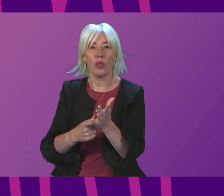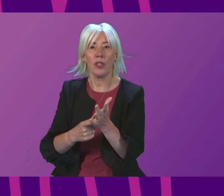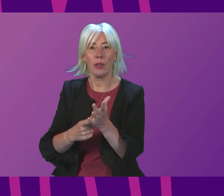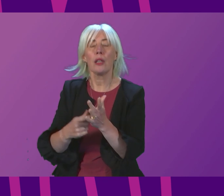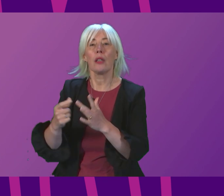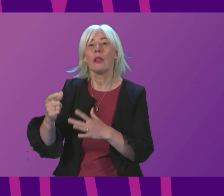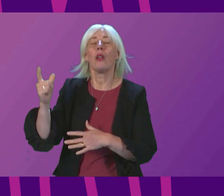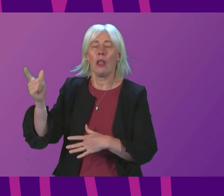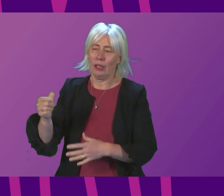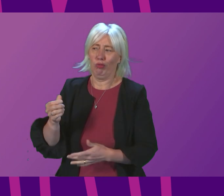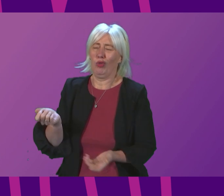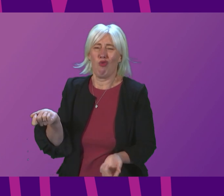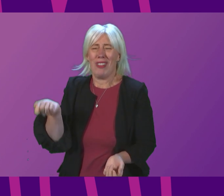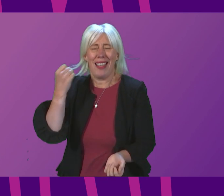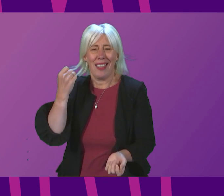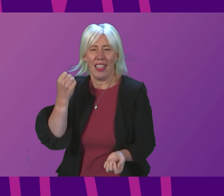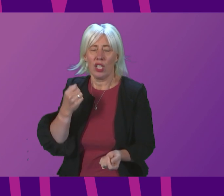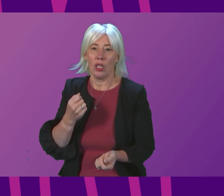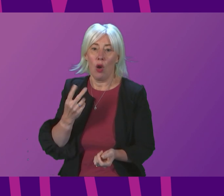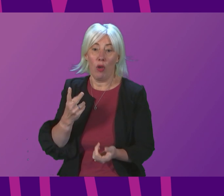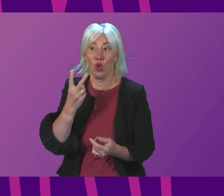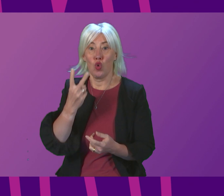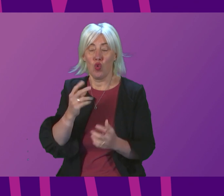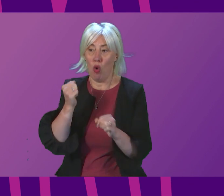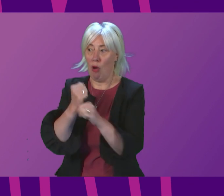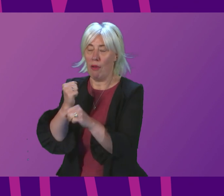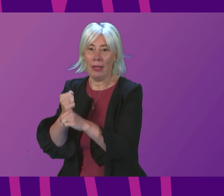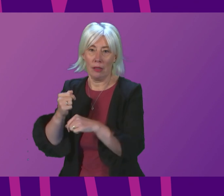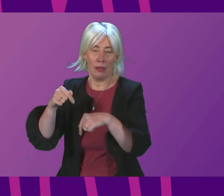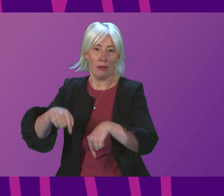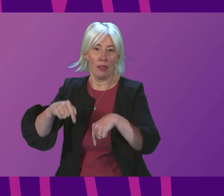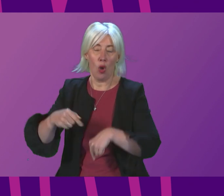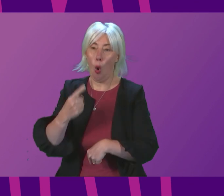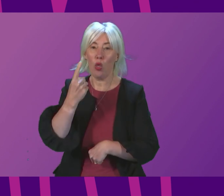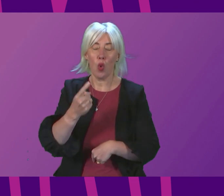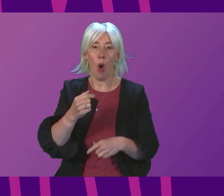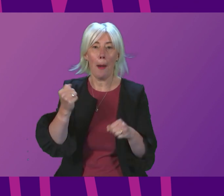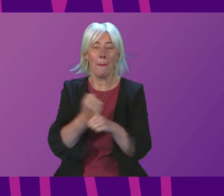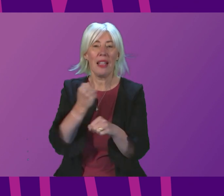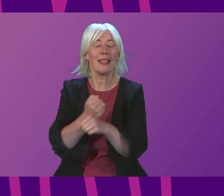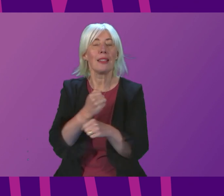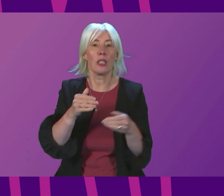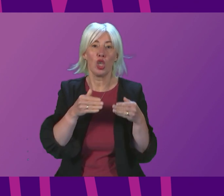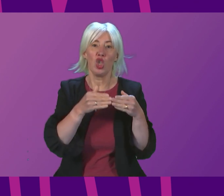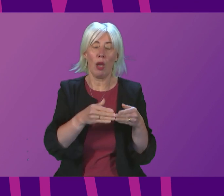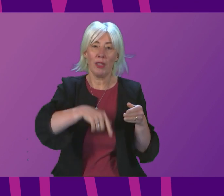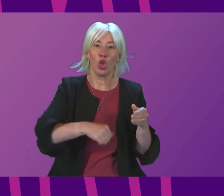We are fortunate in Scotland to have two Governments, but only one of them is currently building ships in Scotland that actually sail.